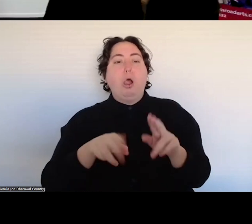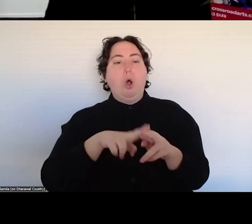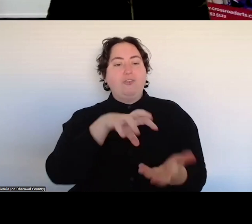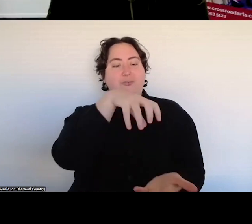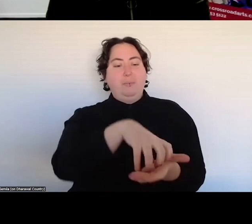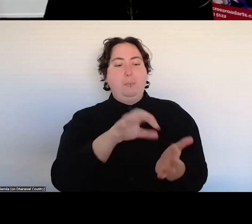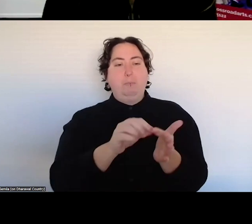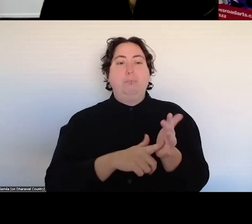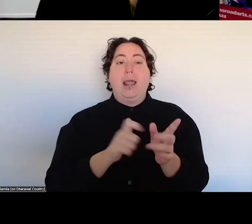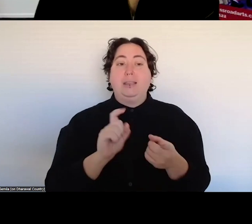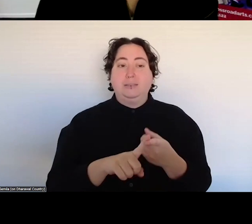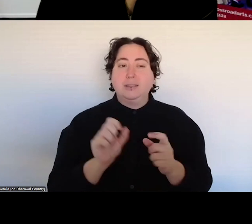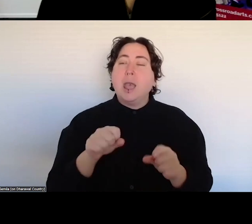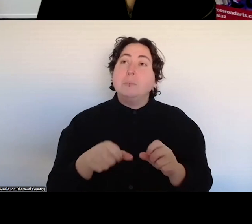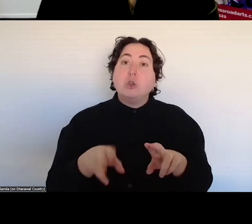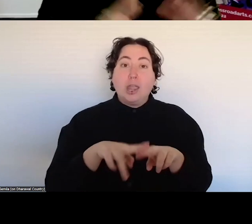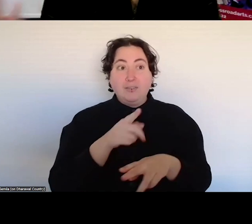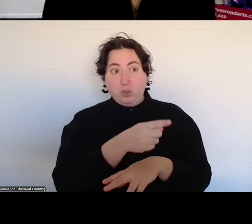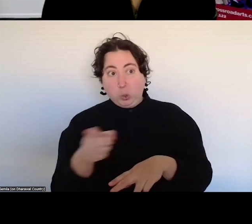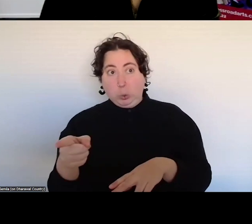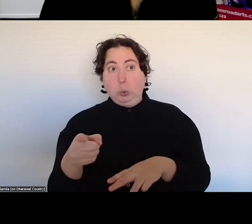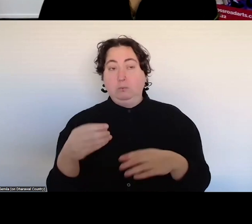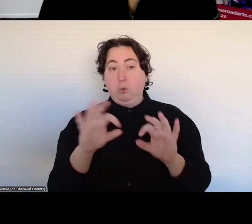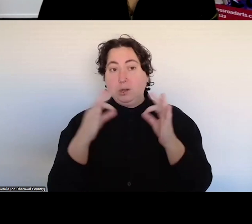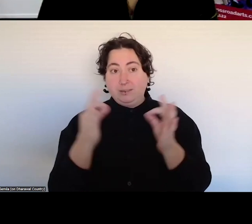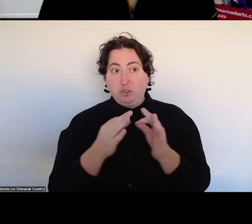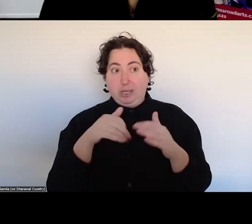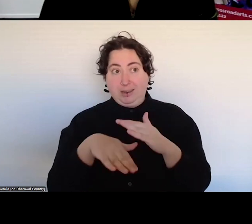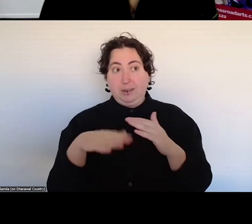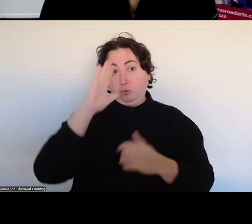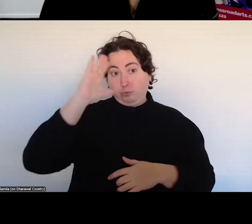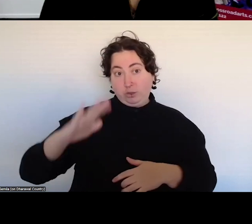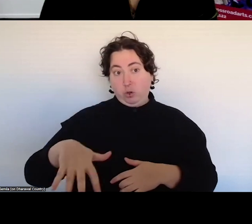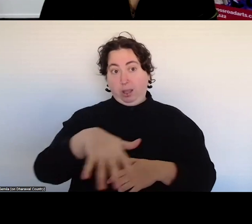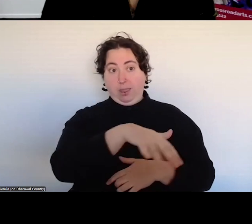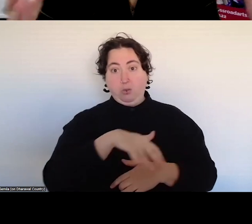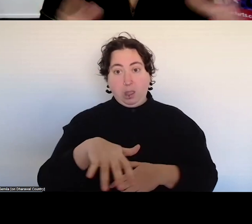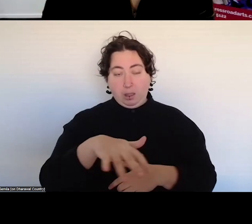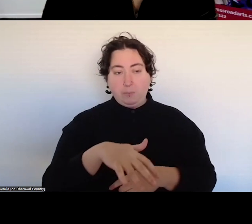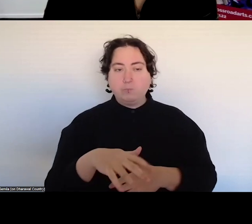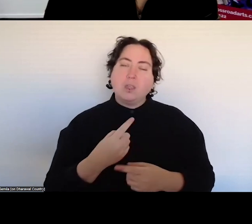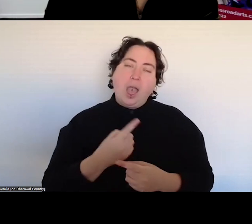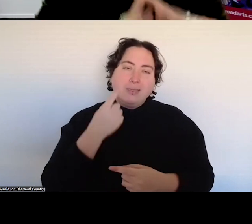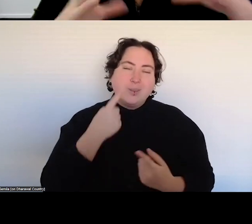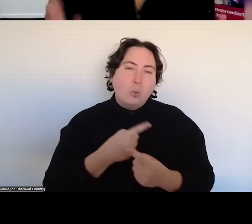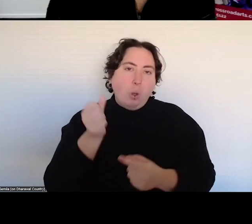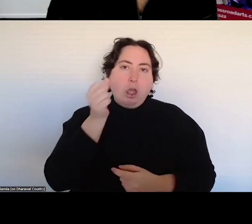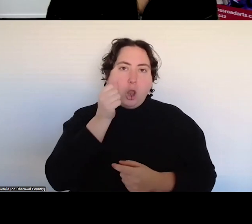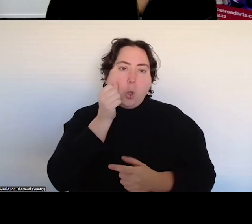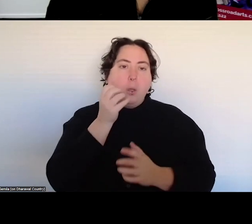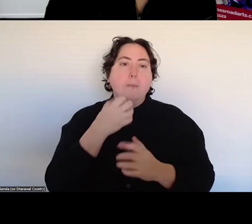If you are in original setting, we all kind of know it is a smaller community,